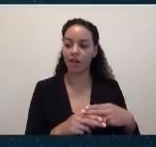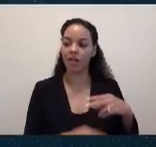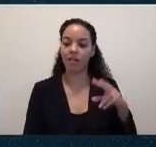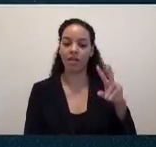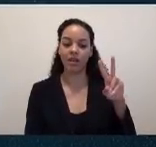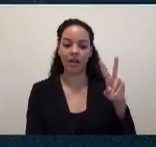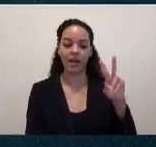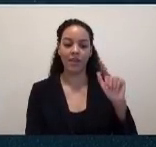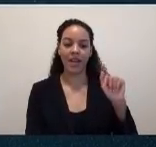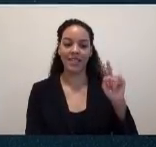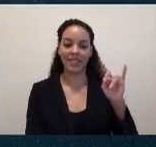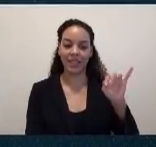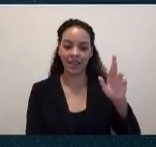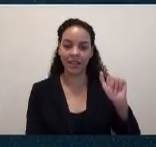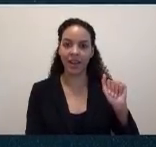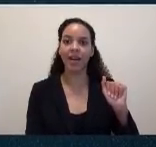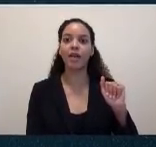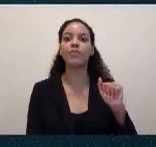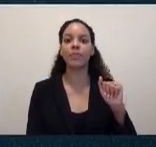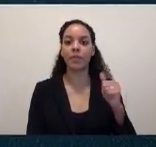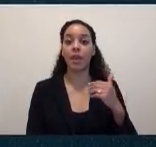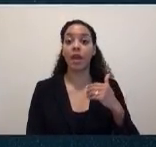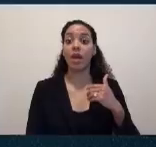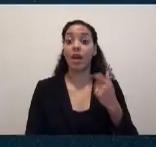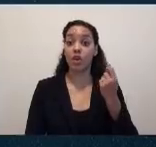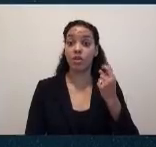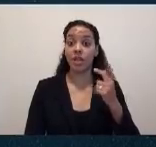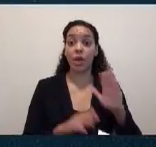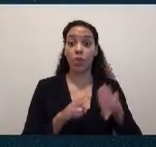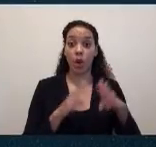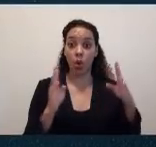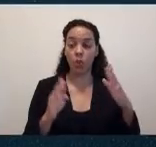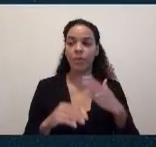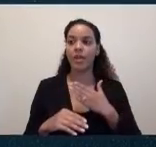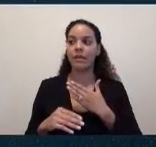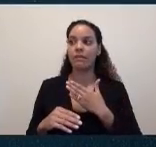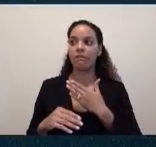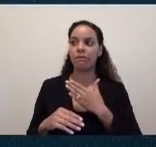had a mountain bike accident out of town and required emergency surgery.